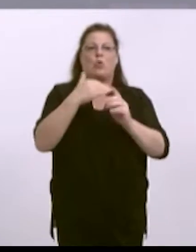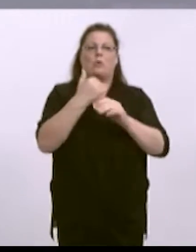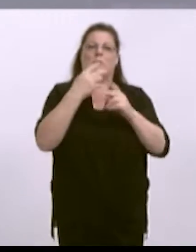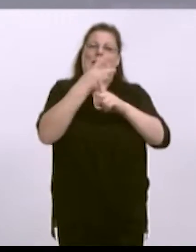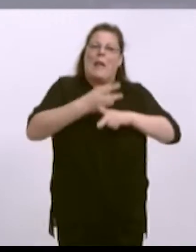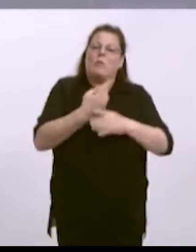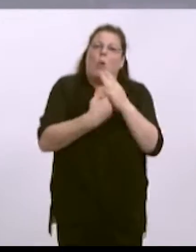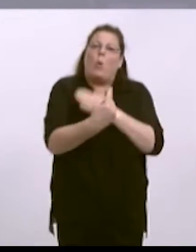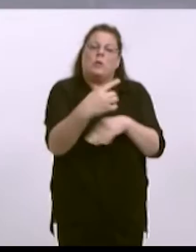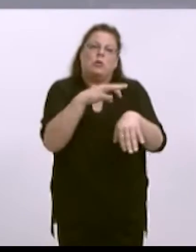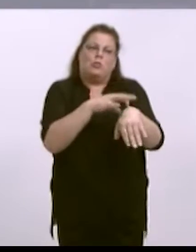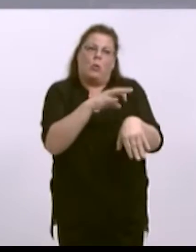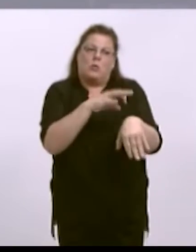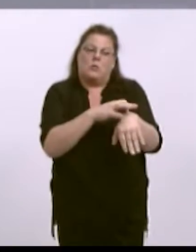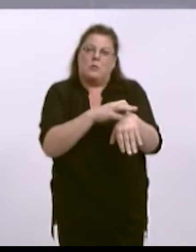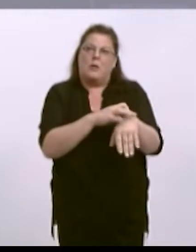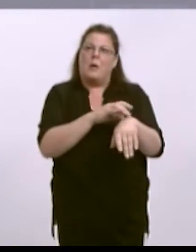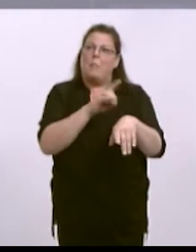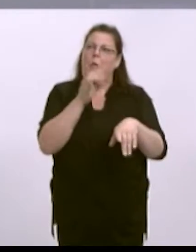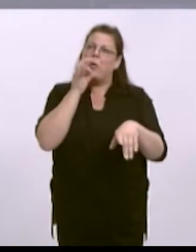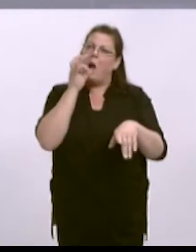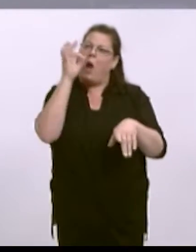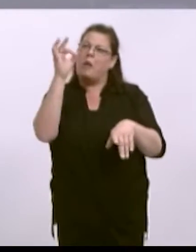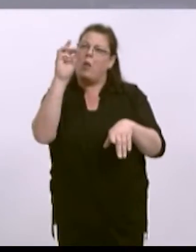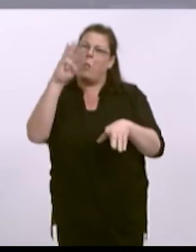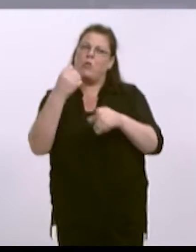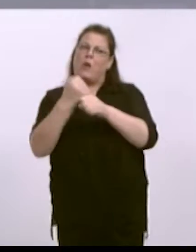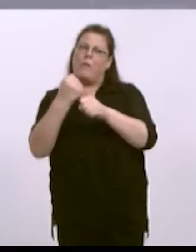how the Welsh Government is securing the support of non-medical intervention to support the